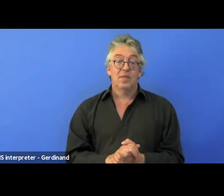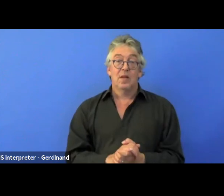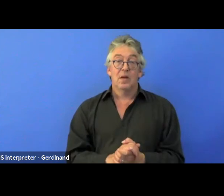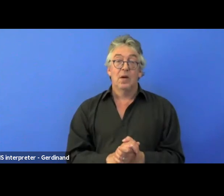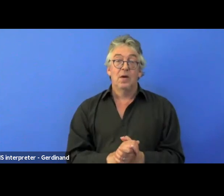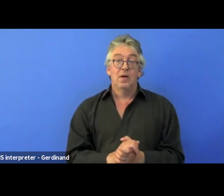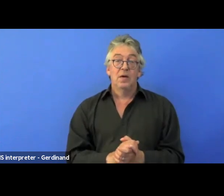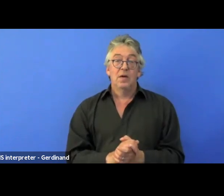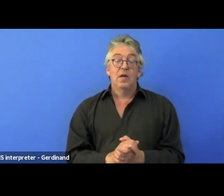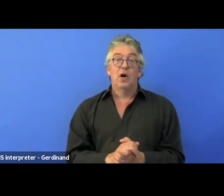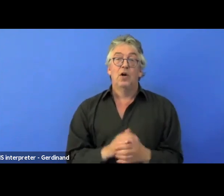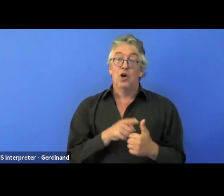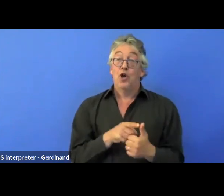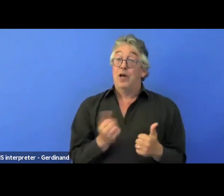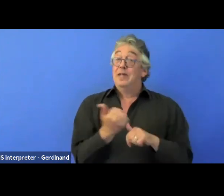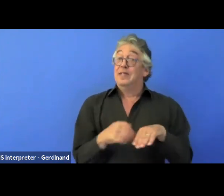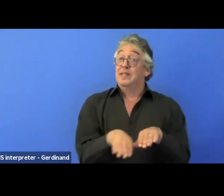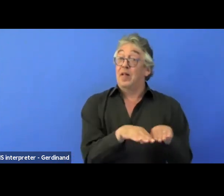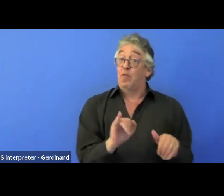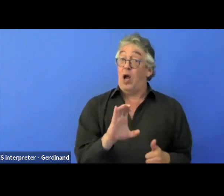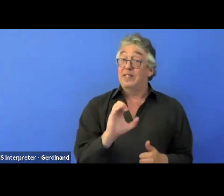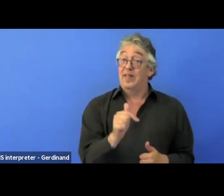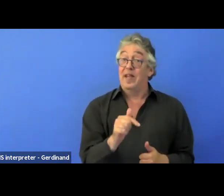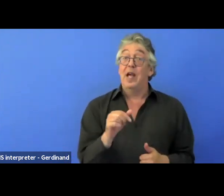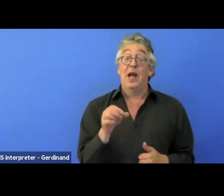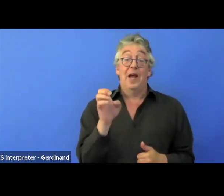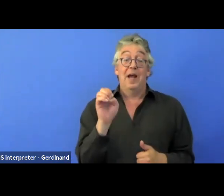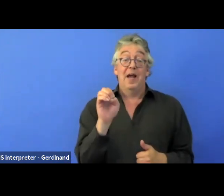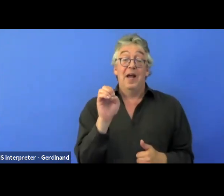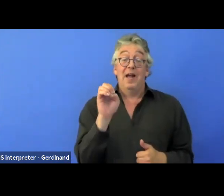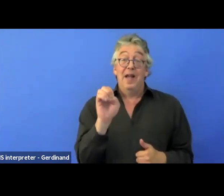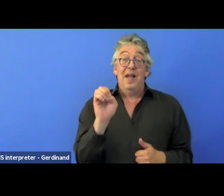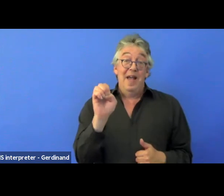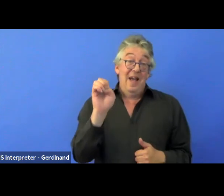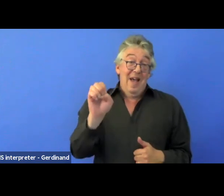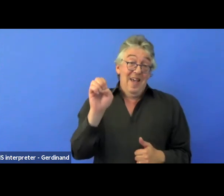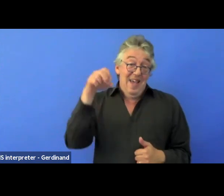the standard on ICT, the EN301509, which has been harmonized